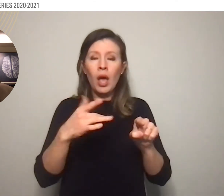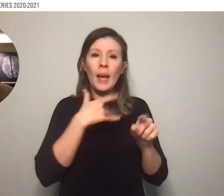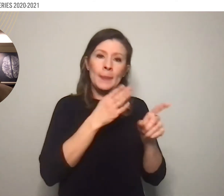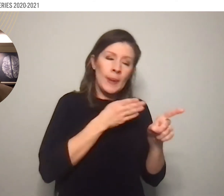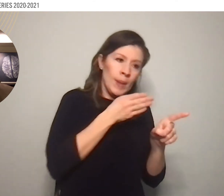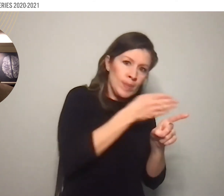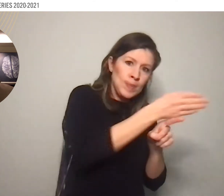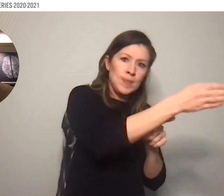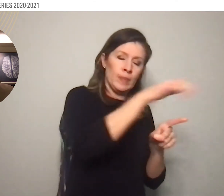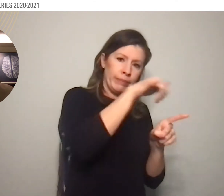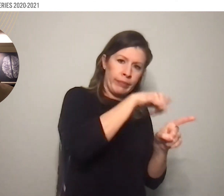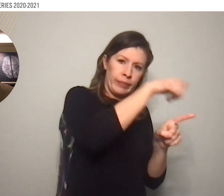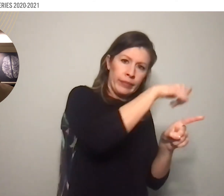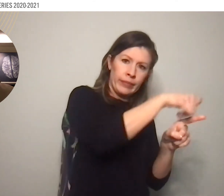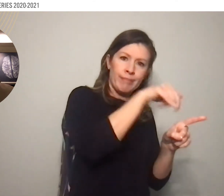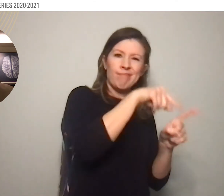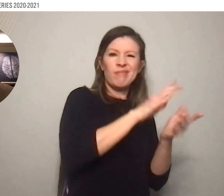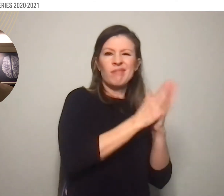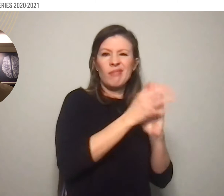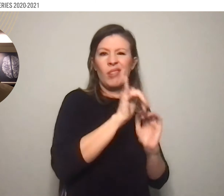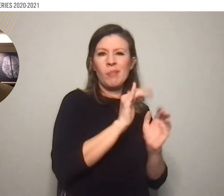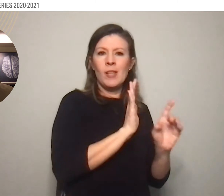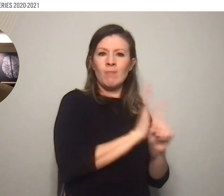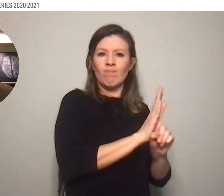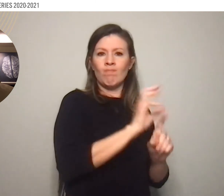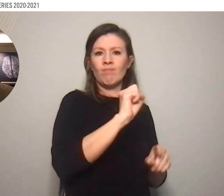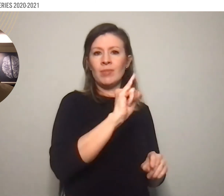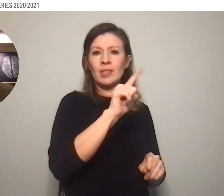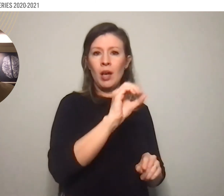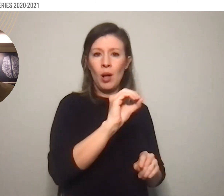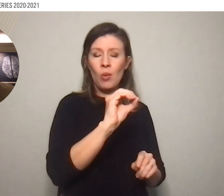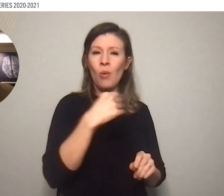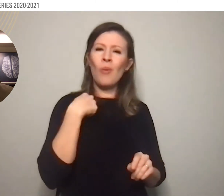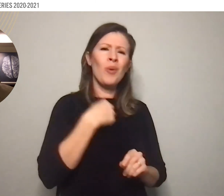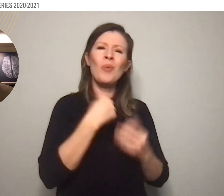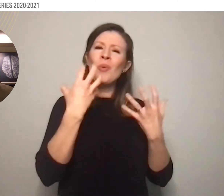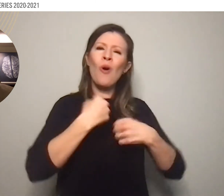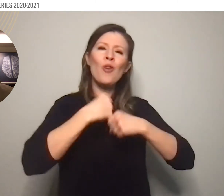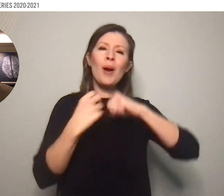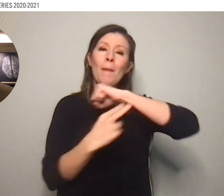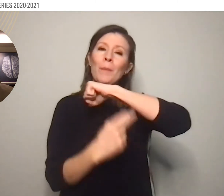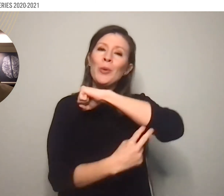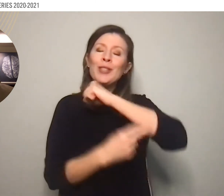a lot do their work in a in a silo. And our purpose is to start building information bridges